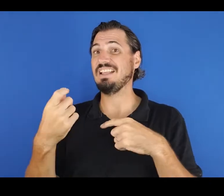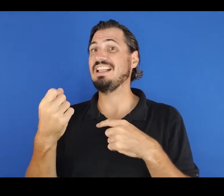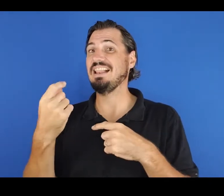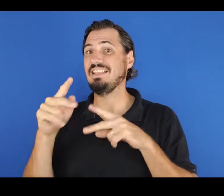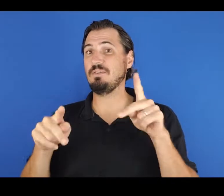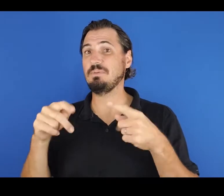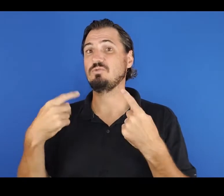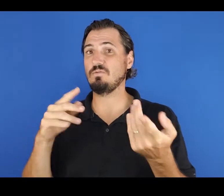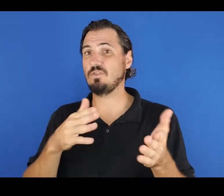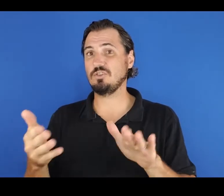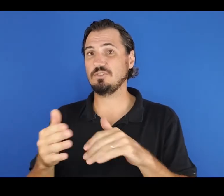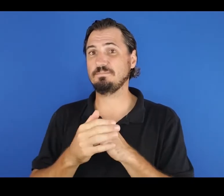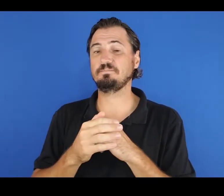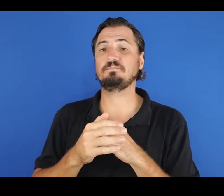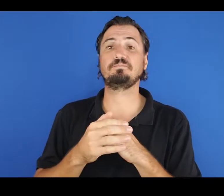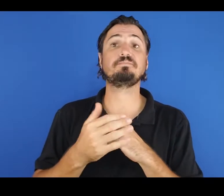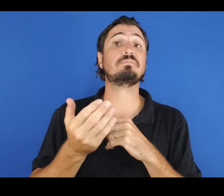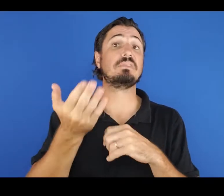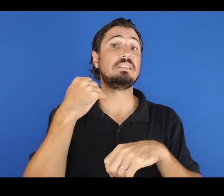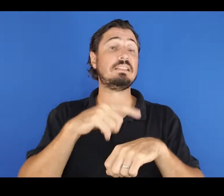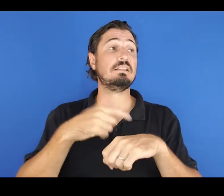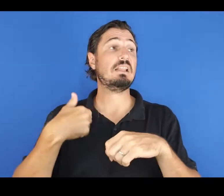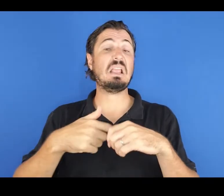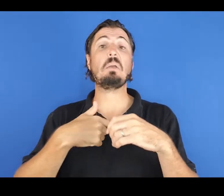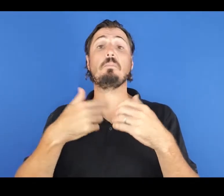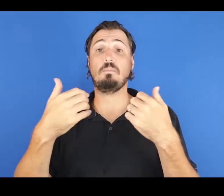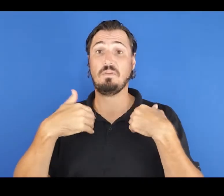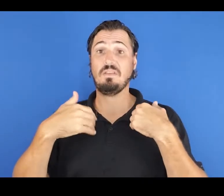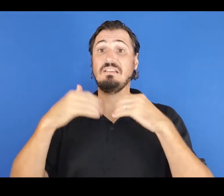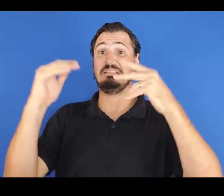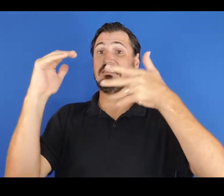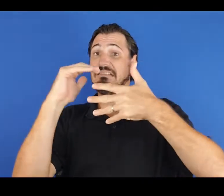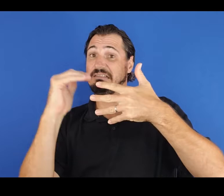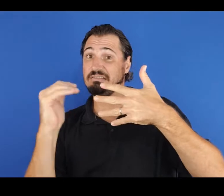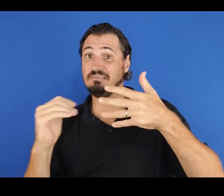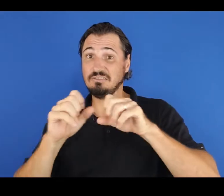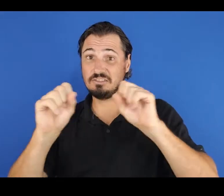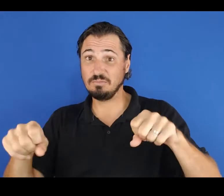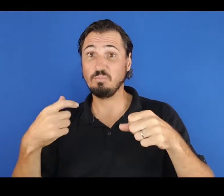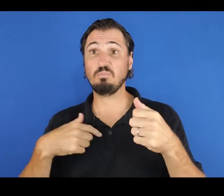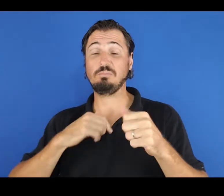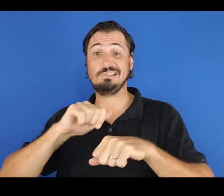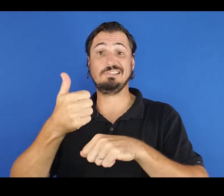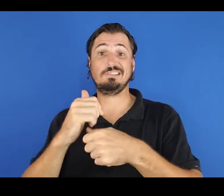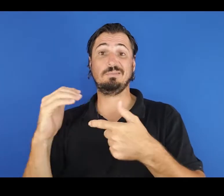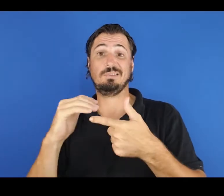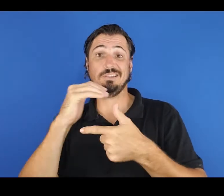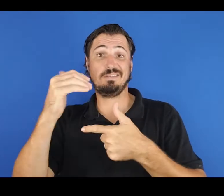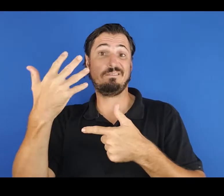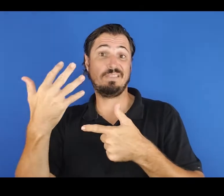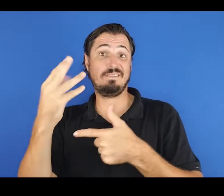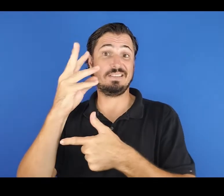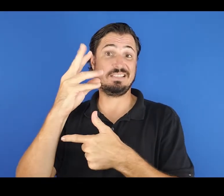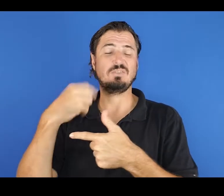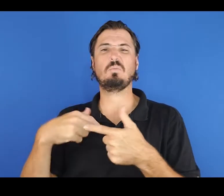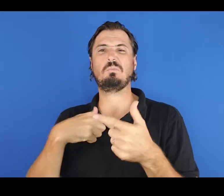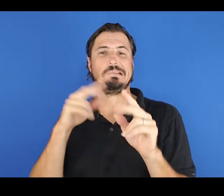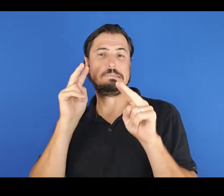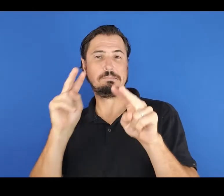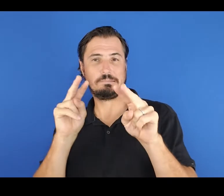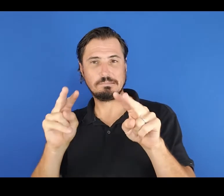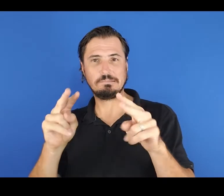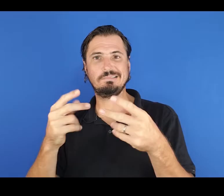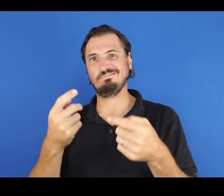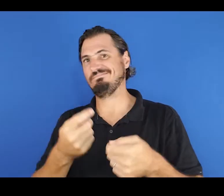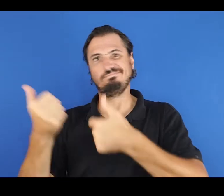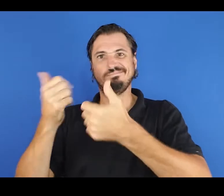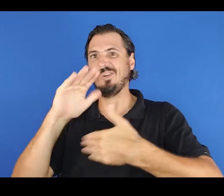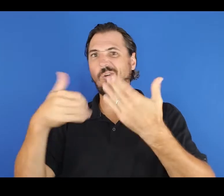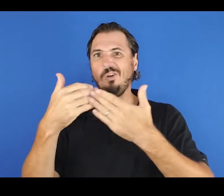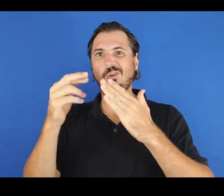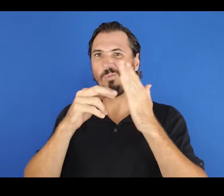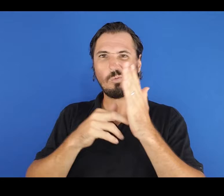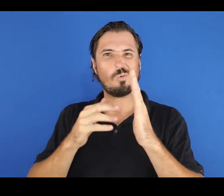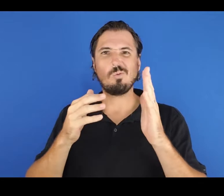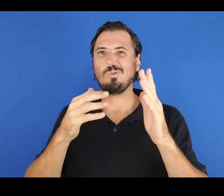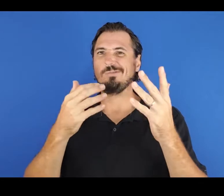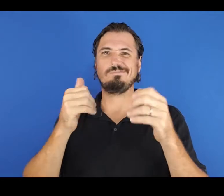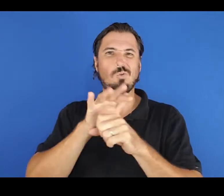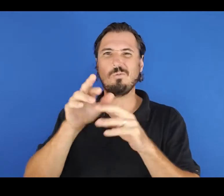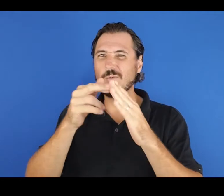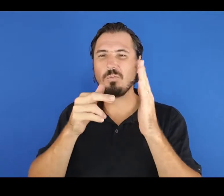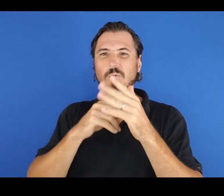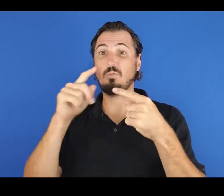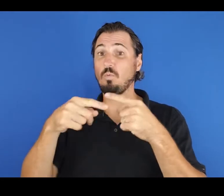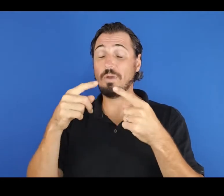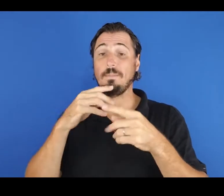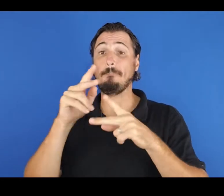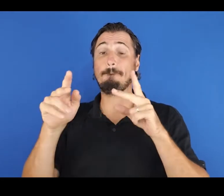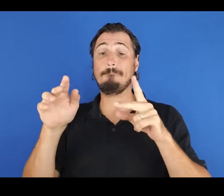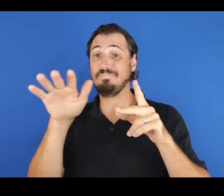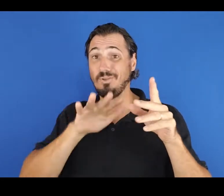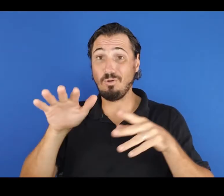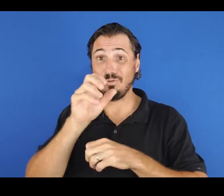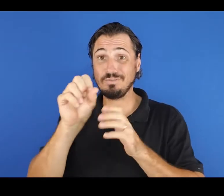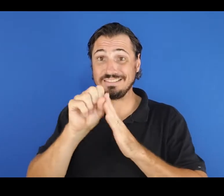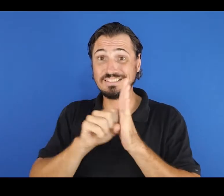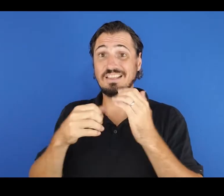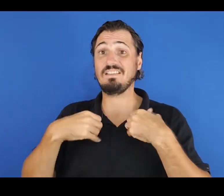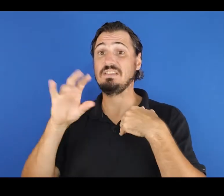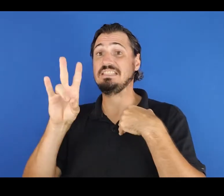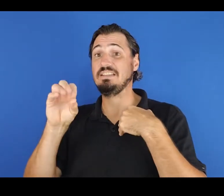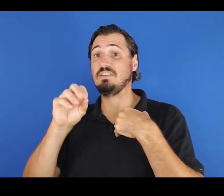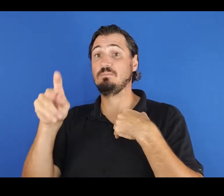When we last updated our tier system, and created Tiers 5 and 6, we anticipated dropping all restrictions once the state hit a fully vaccinated rate of 70%. However, as have seen the effects of